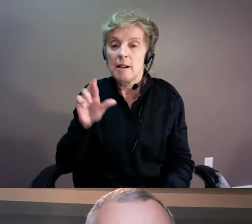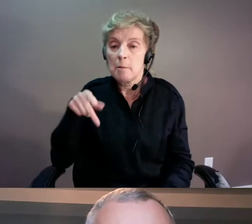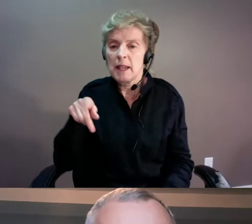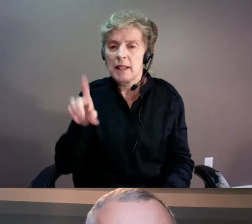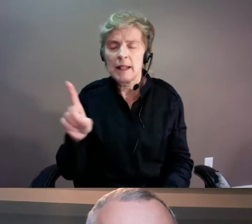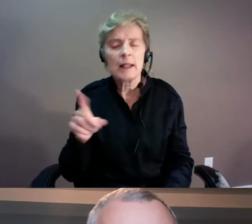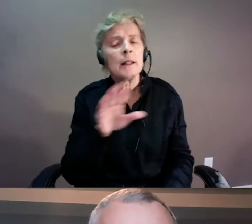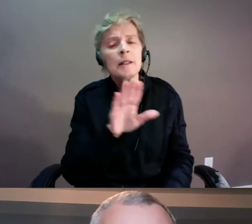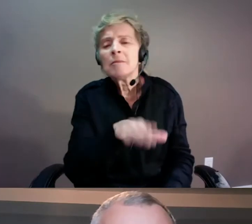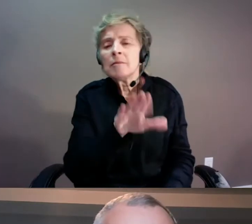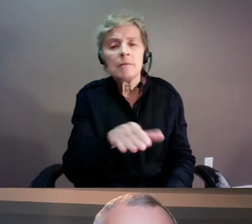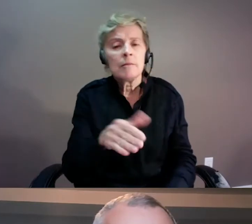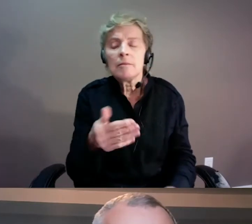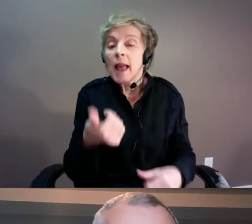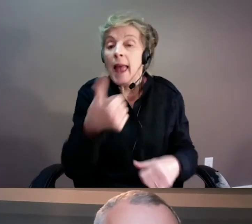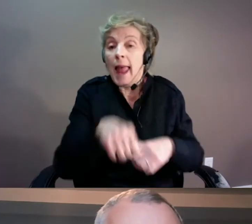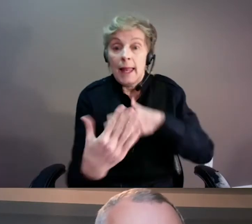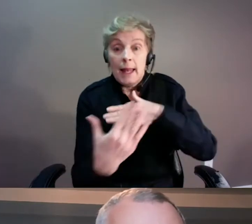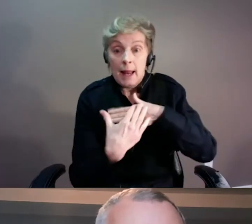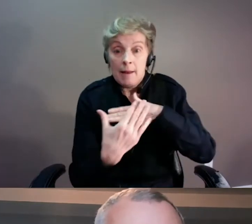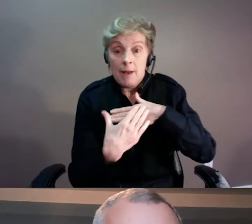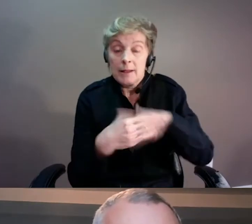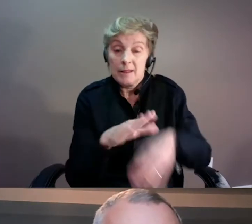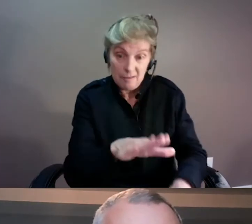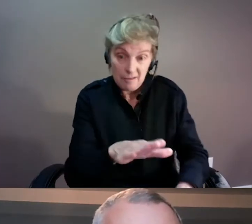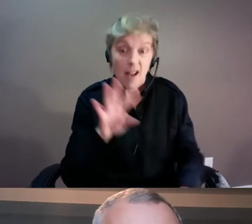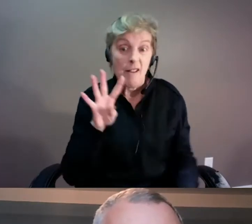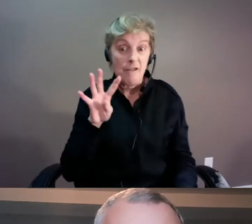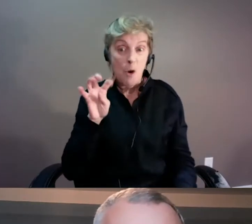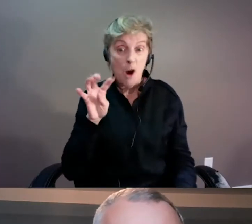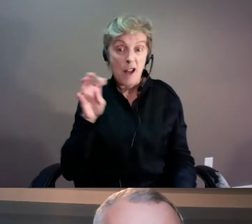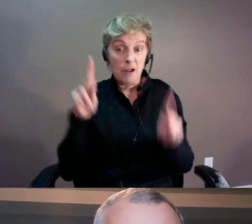how we, think about it, there are almost four hundred people watching this now many, many are